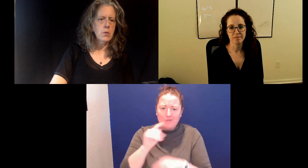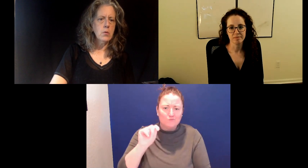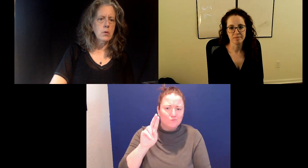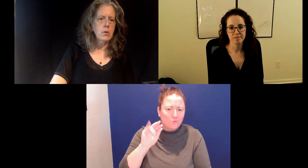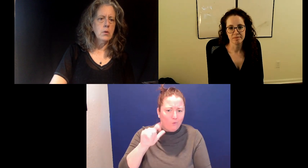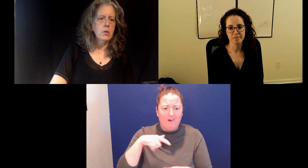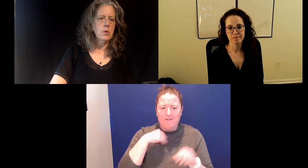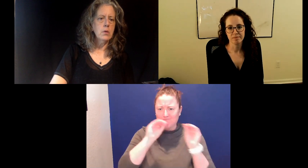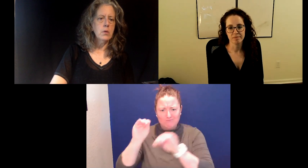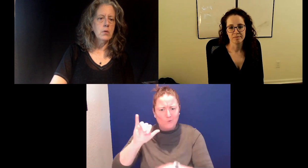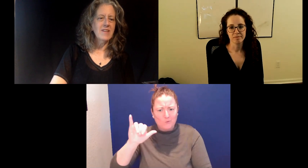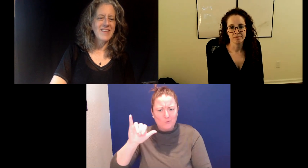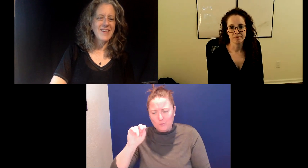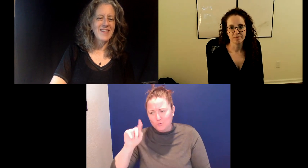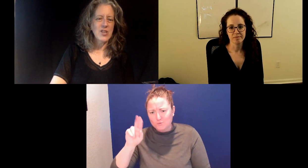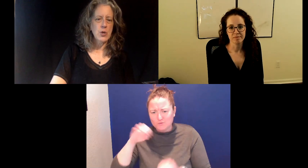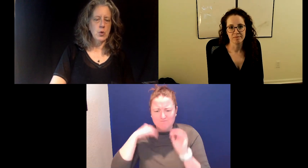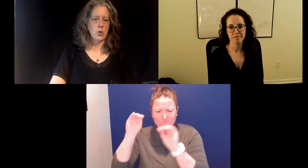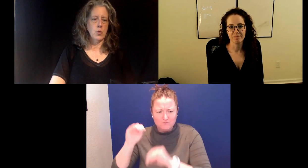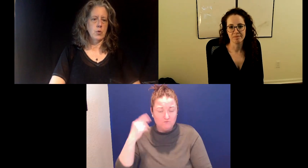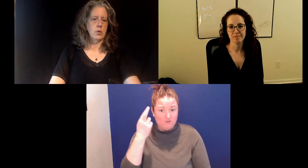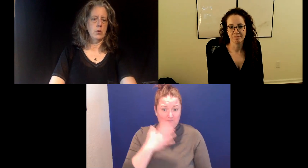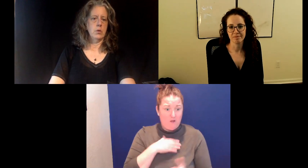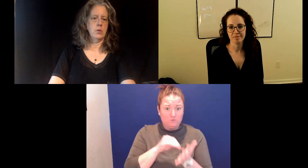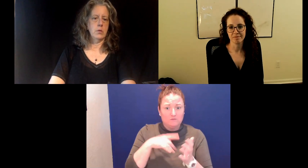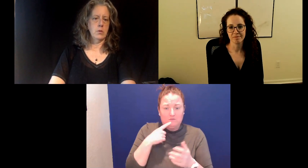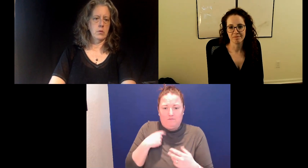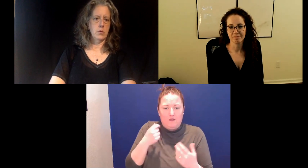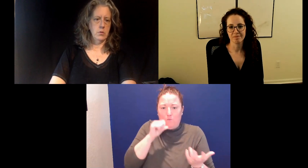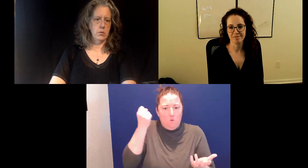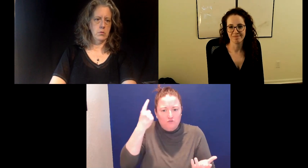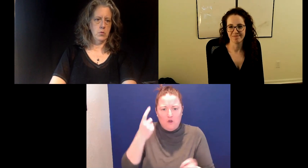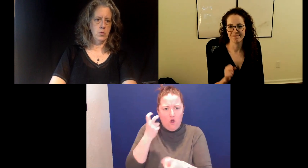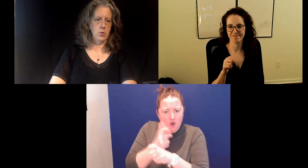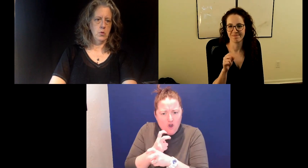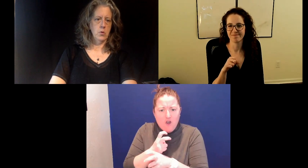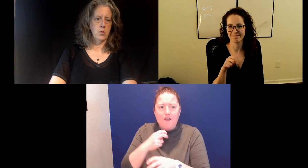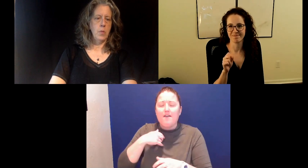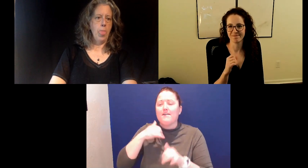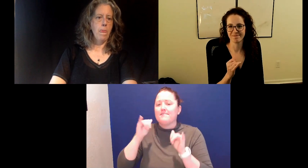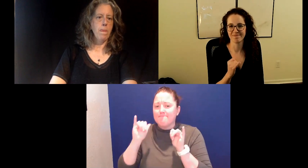if i made a video for their math tools if i put it on youtube or whatnot the students really wouldn't